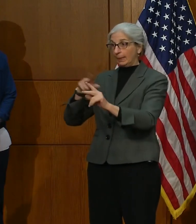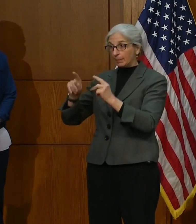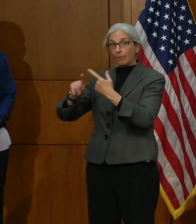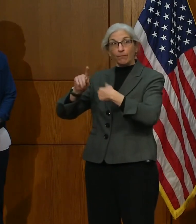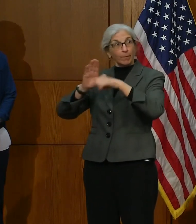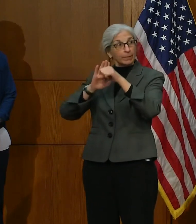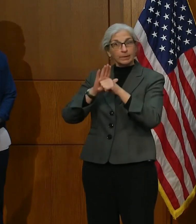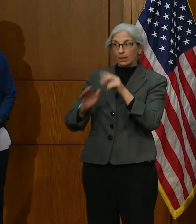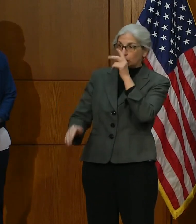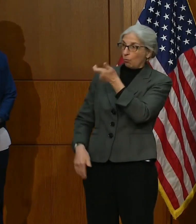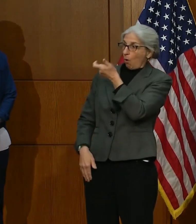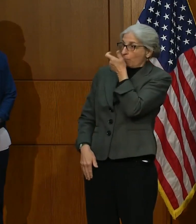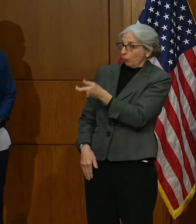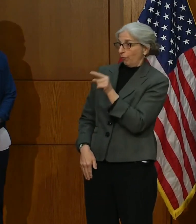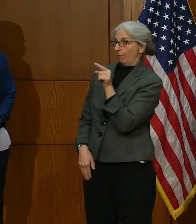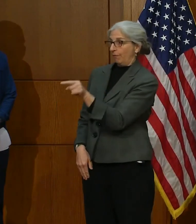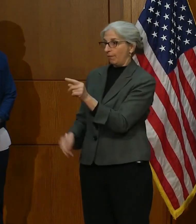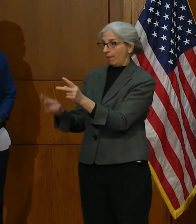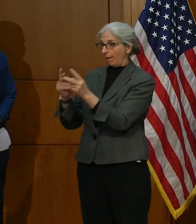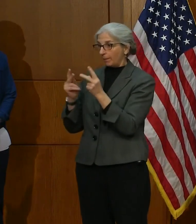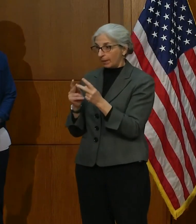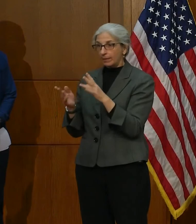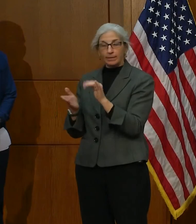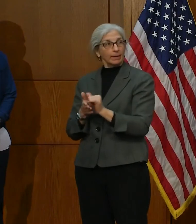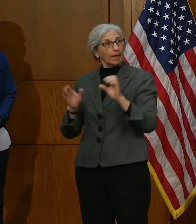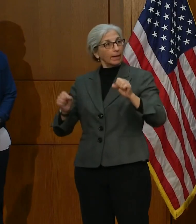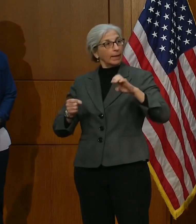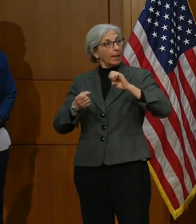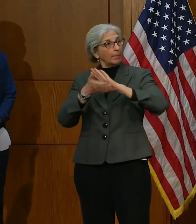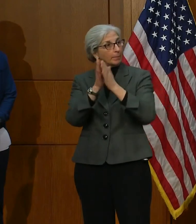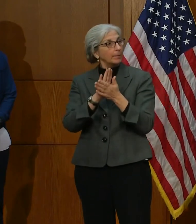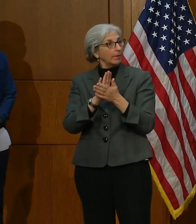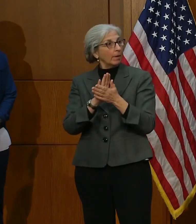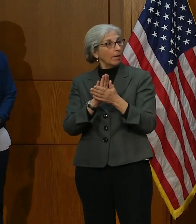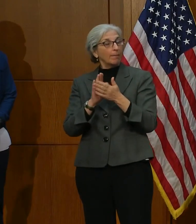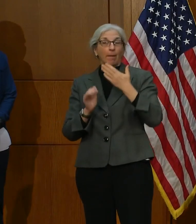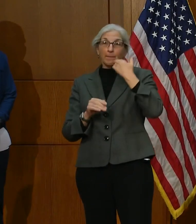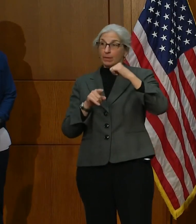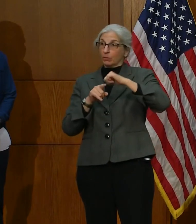REALLY WELL AND THAT WE'RE SENDING FOLKS FROM THE STATE TO OBSERVE AS TO BECOME PART OF